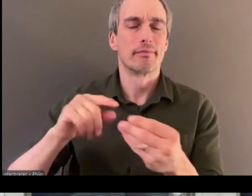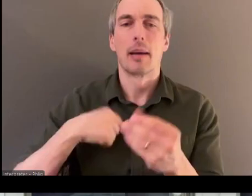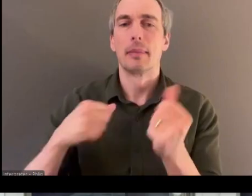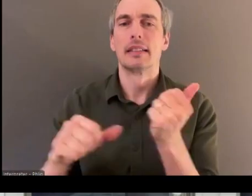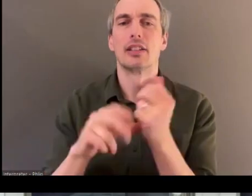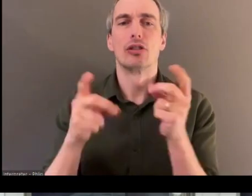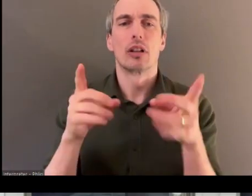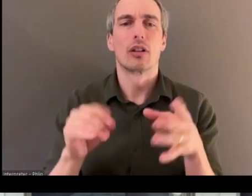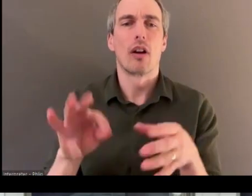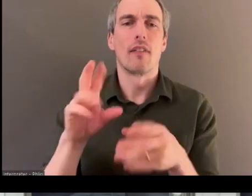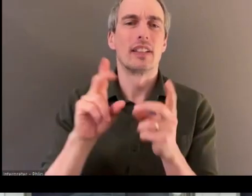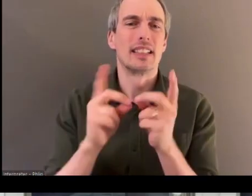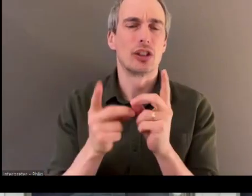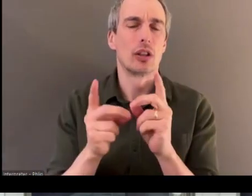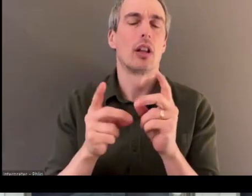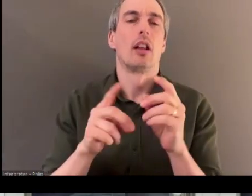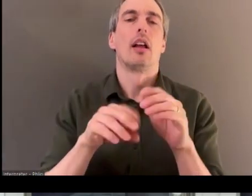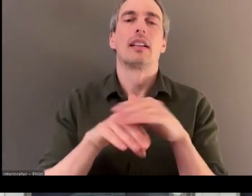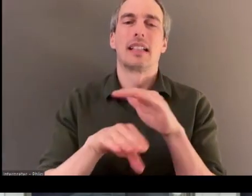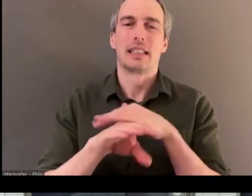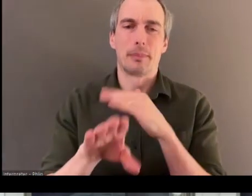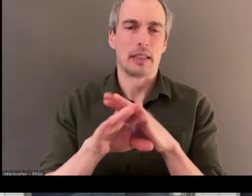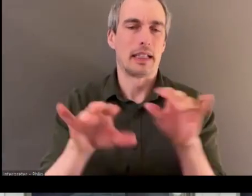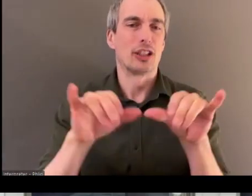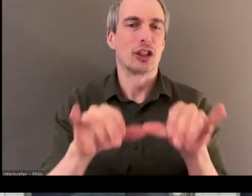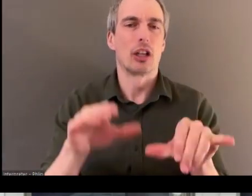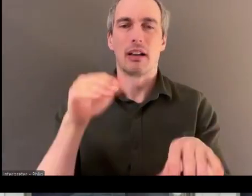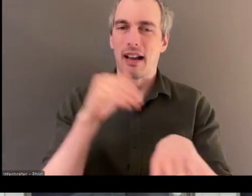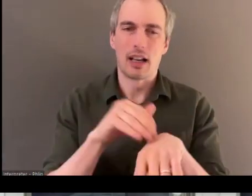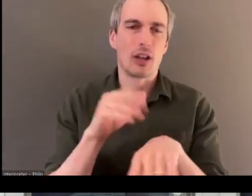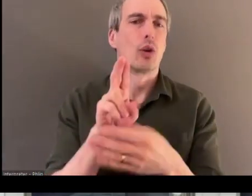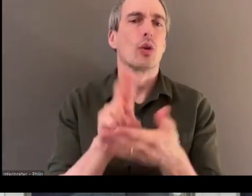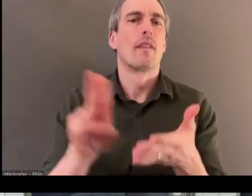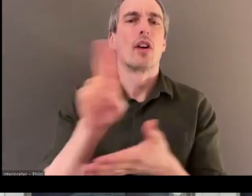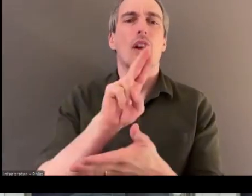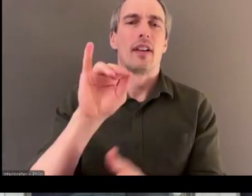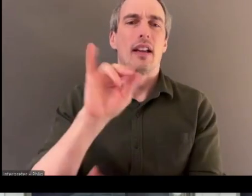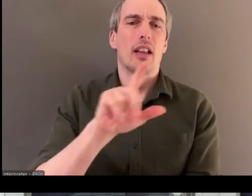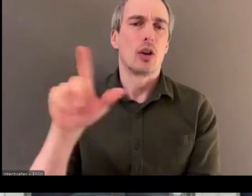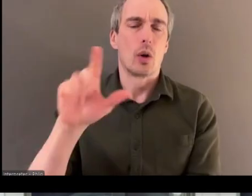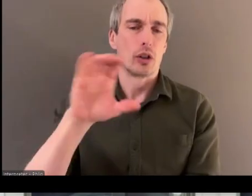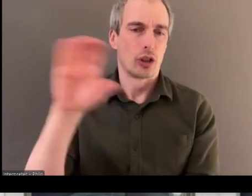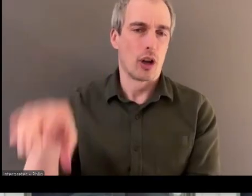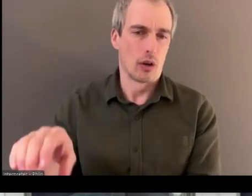the University of Illinois Chicago. I am a passionate open source developer.